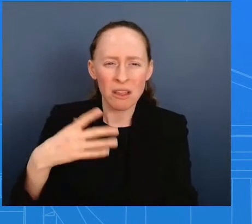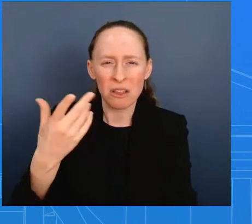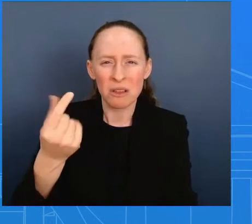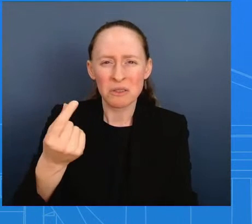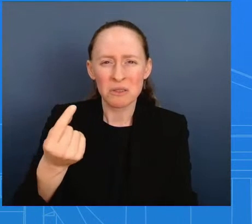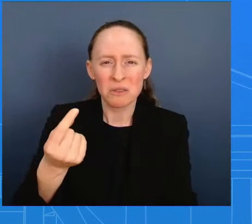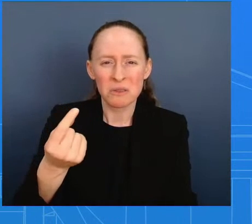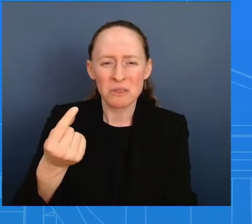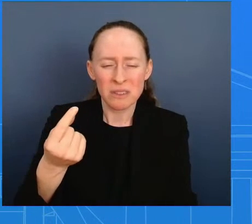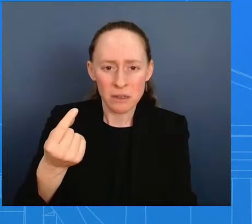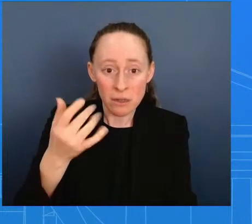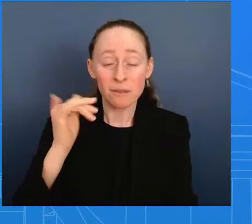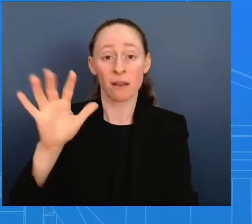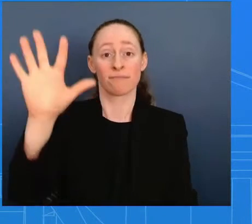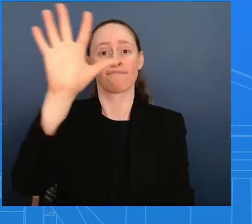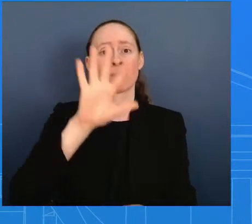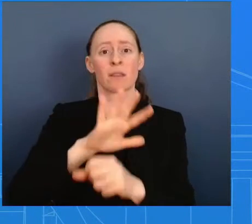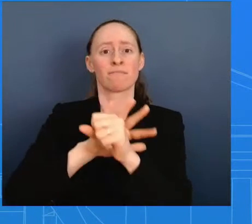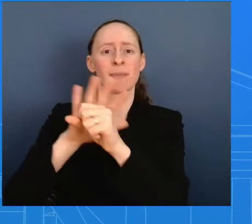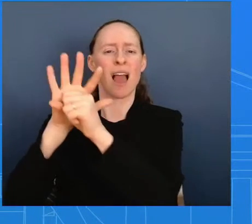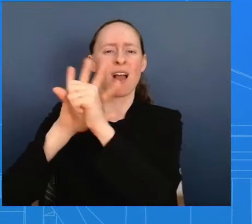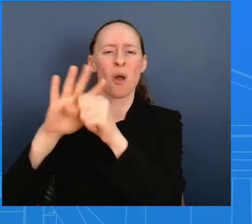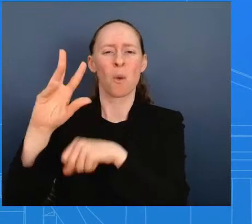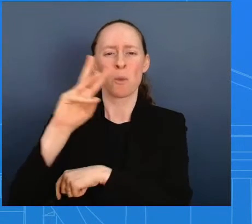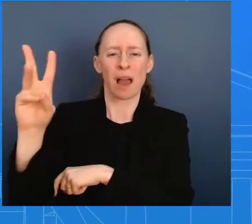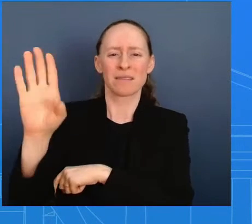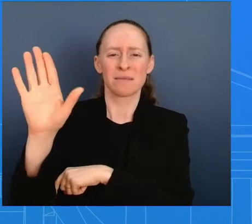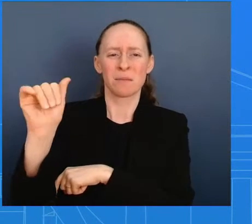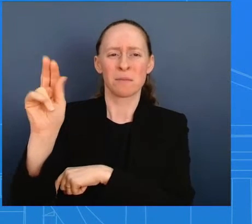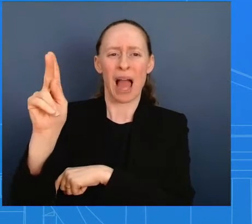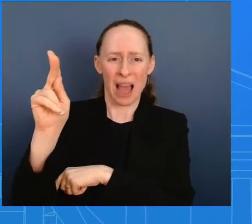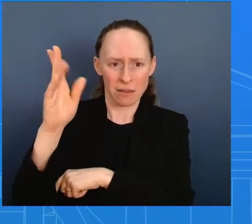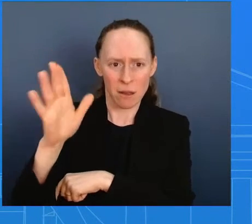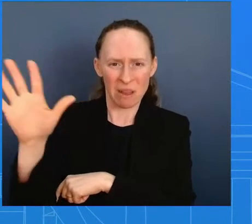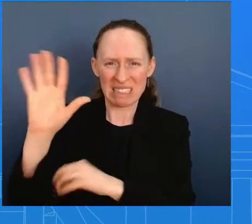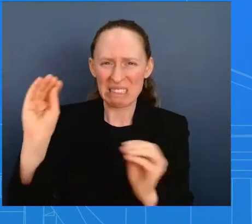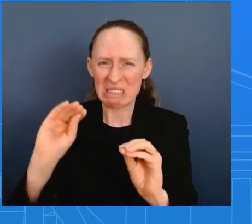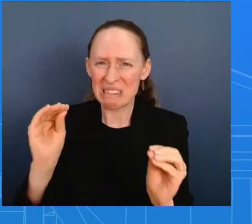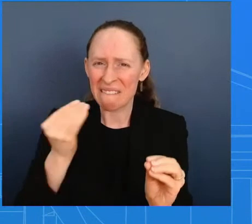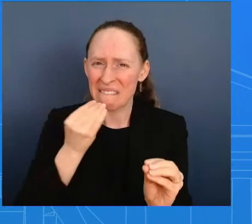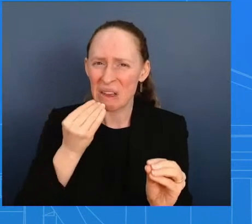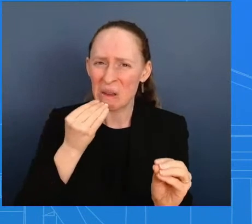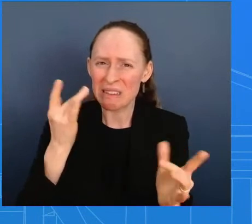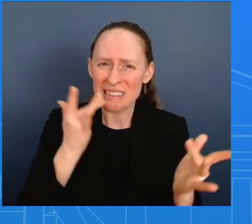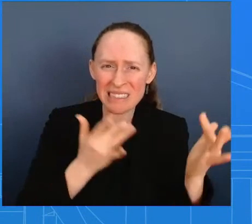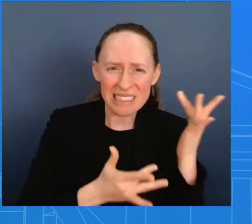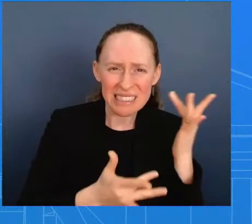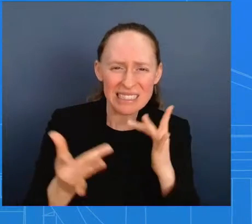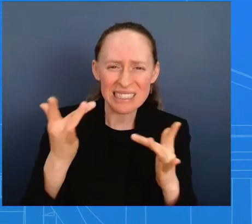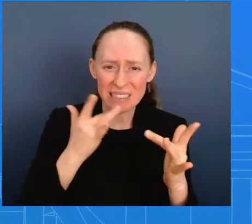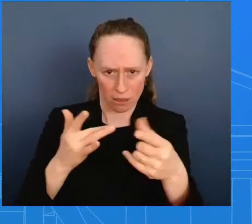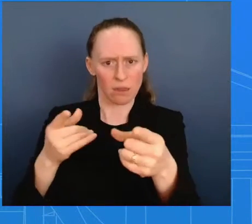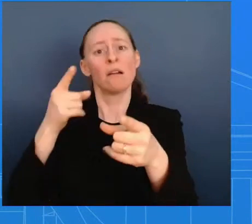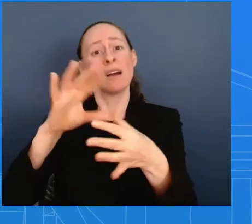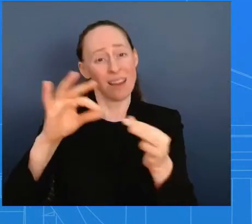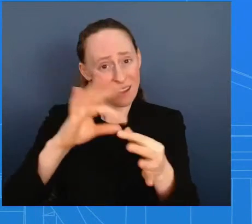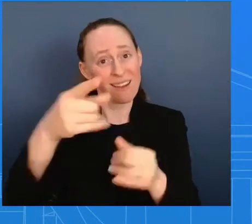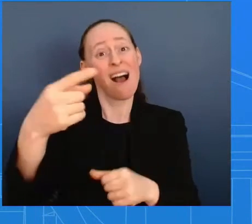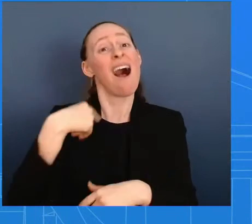So, how can you make sure that actually the U.S. has that clout that you mentioned? And second, if you'll allow me, many Arab states said that